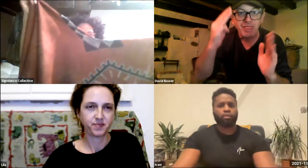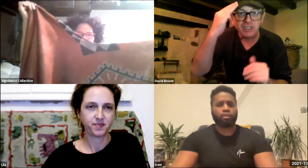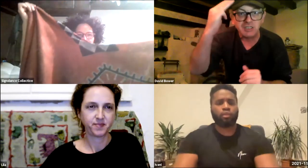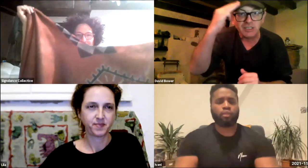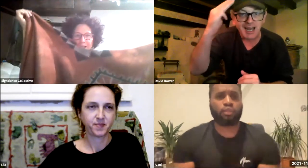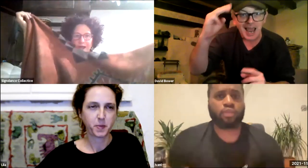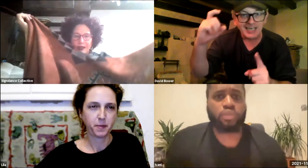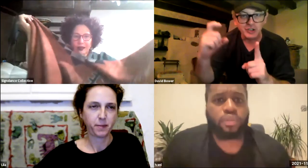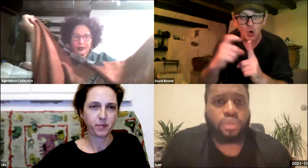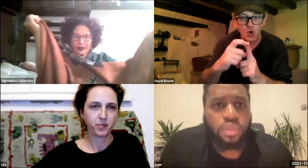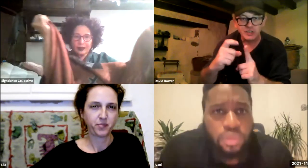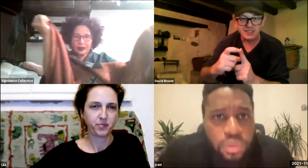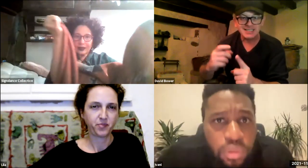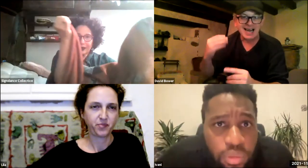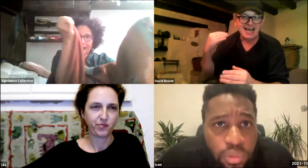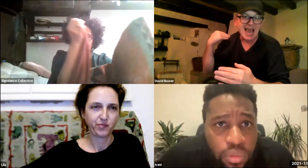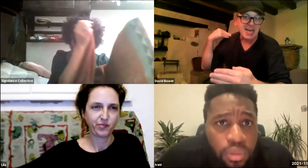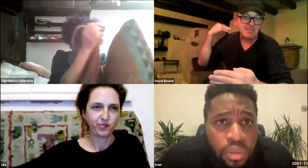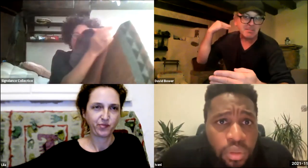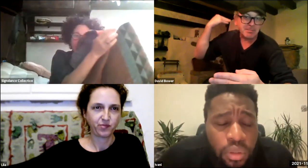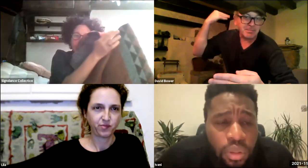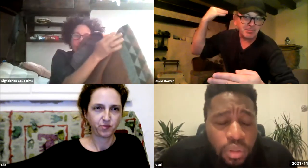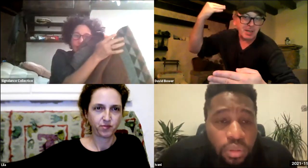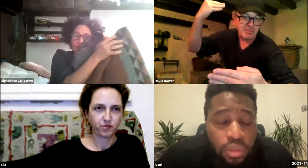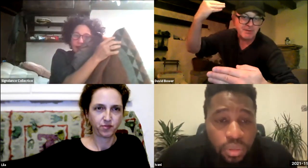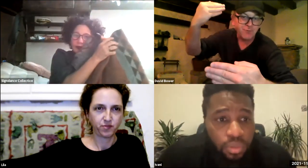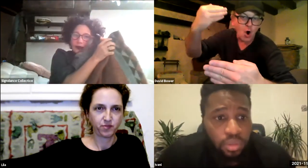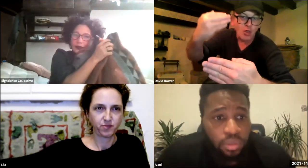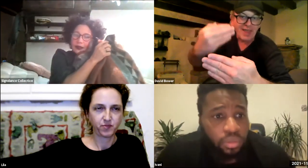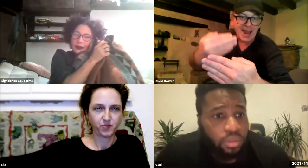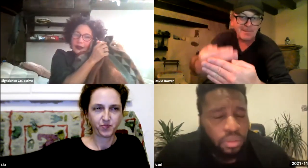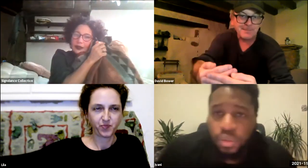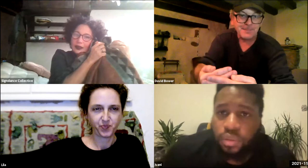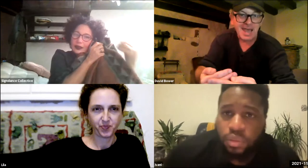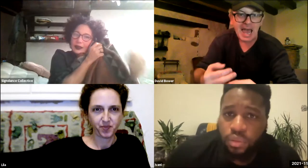The relationship between her, the snake